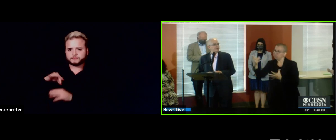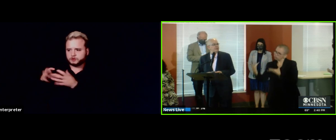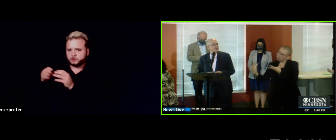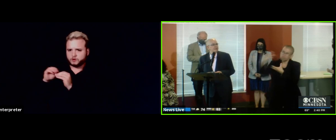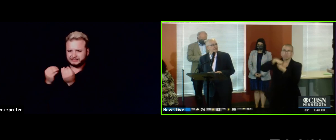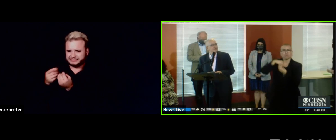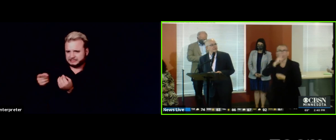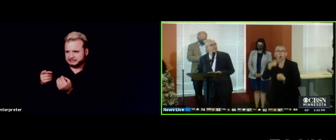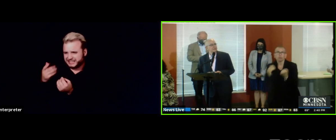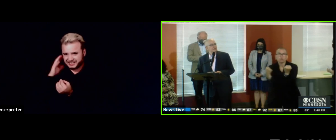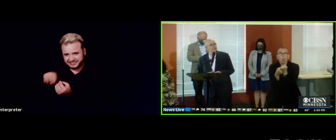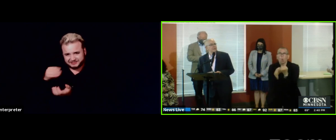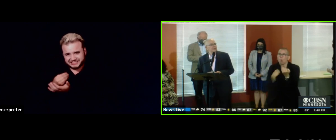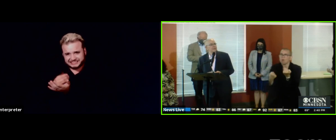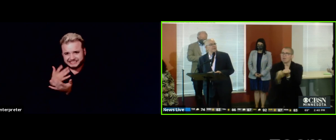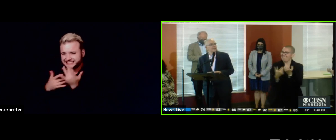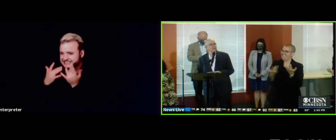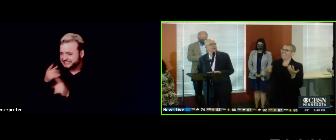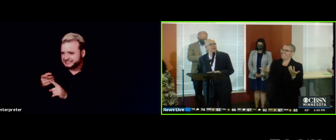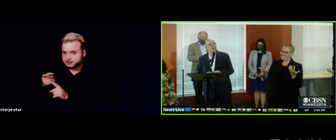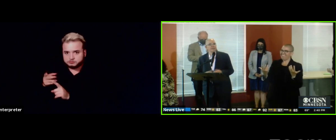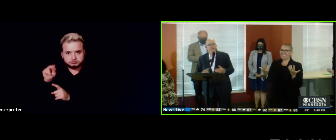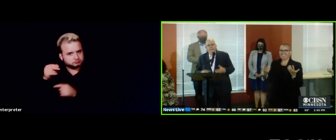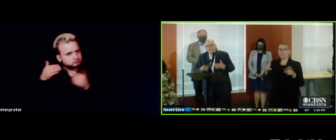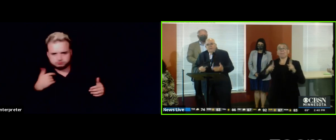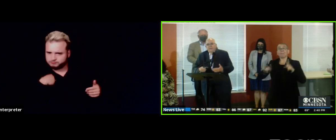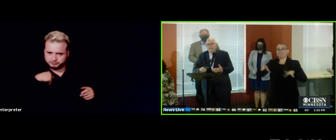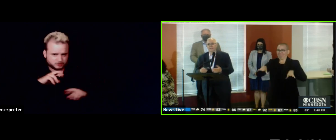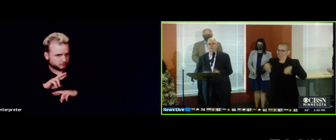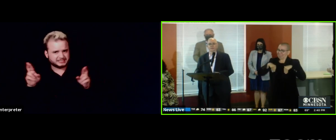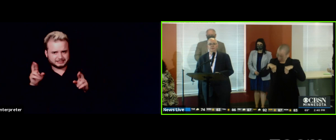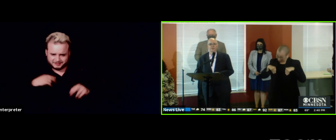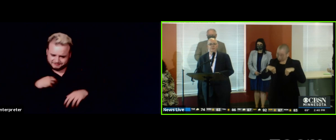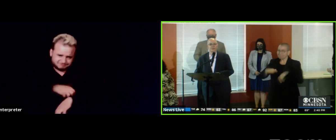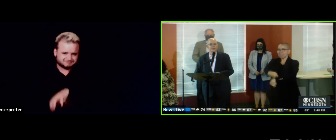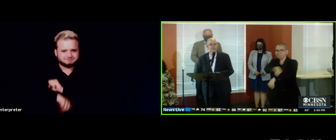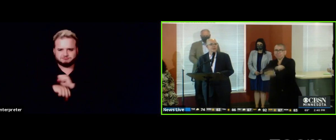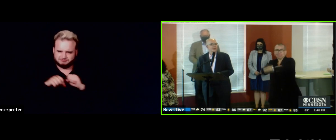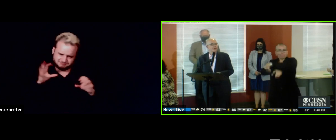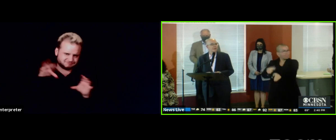to the occasion and meet the need and then after we get through September when we can